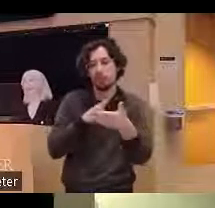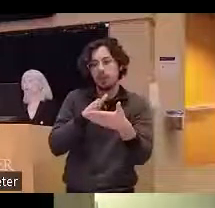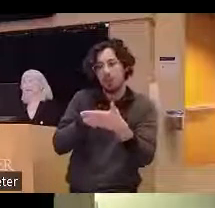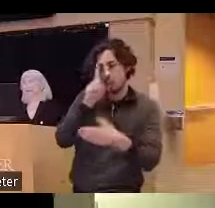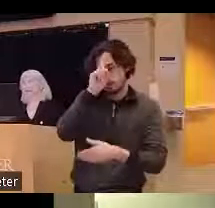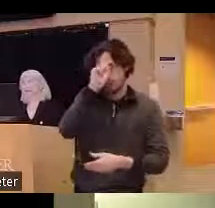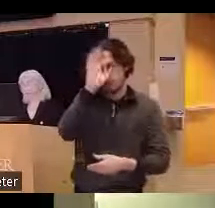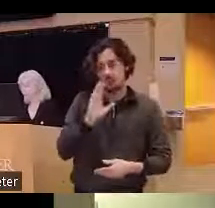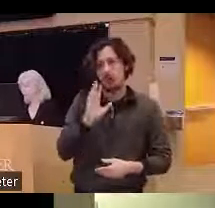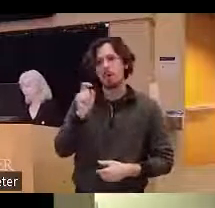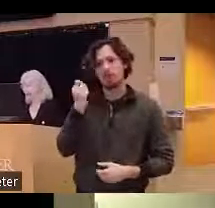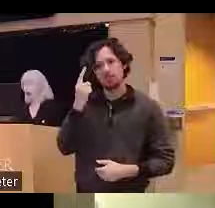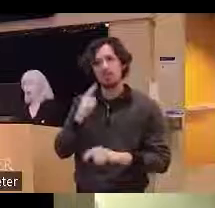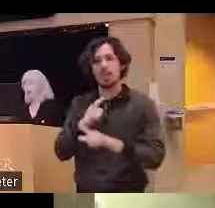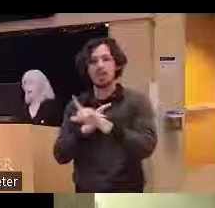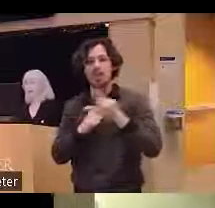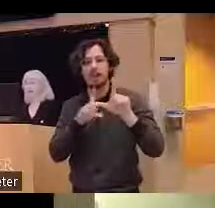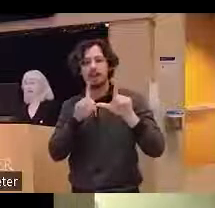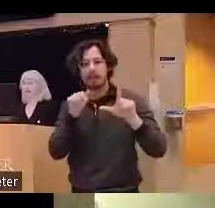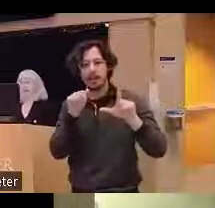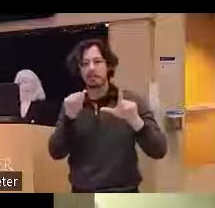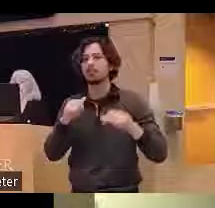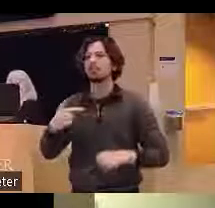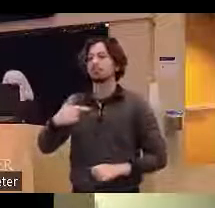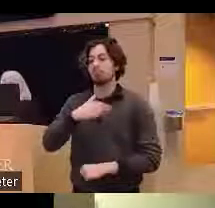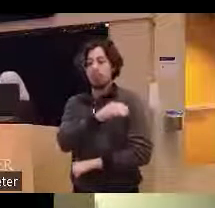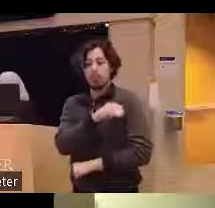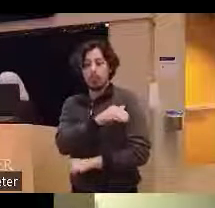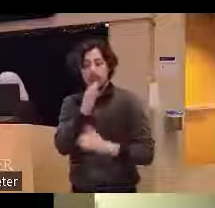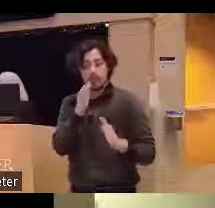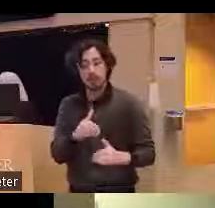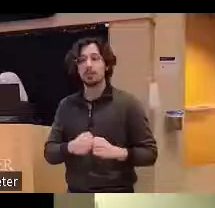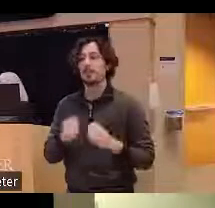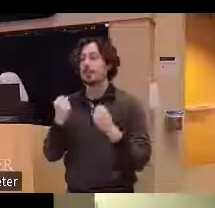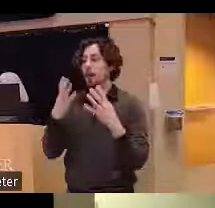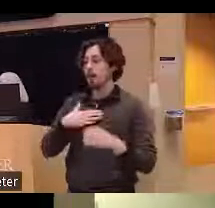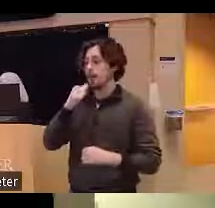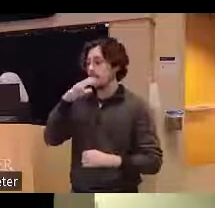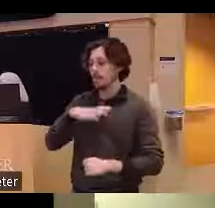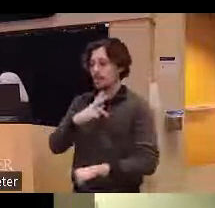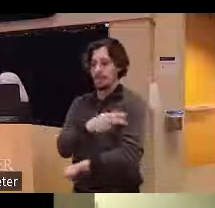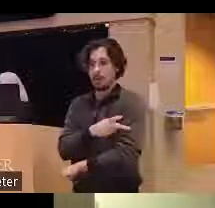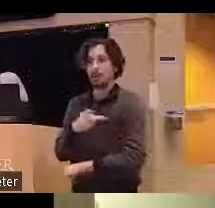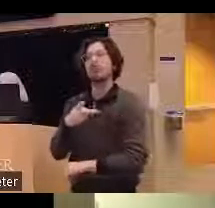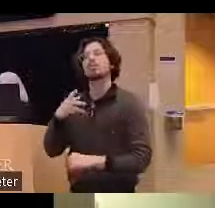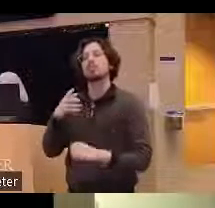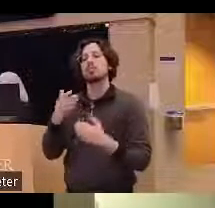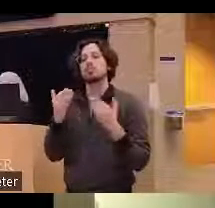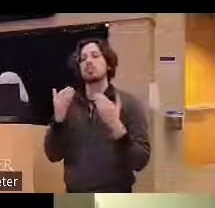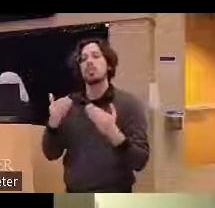know the data I'm a clinician I have a number of my female patients getting their eggs Frozen um